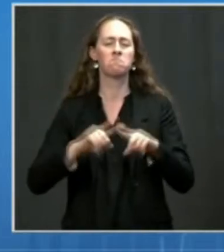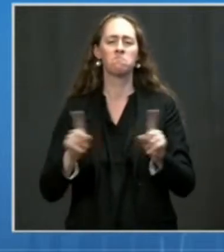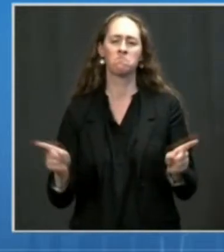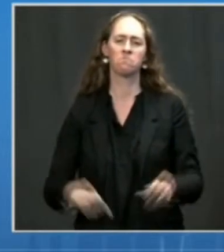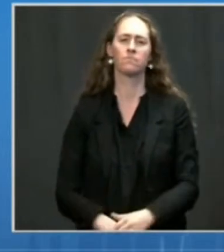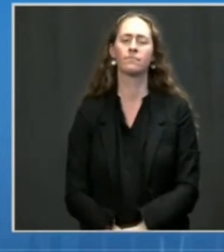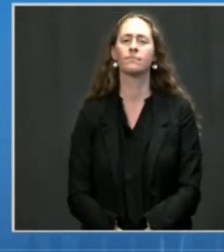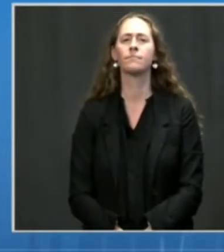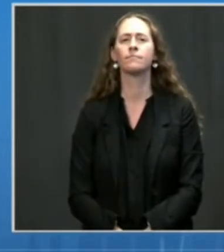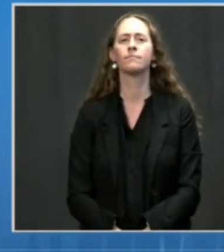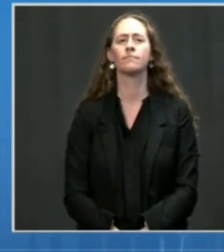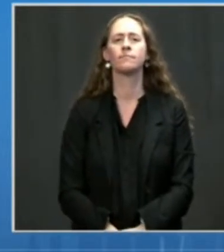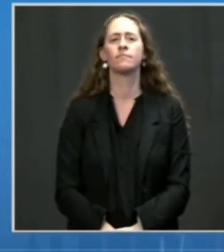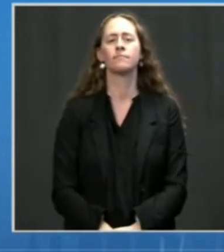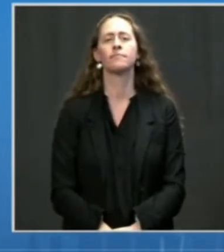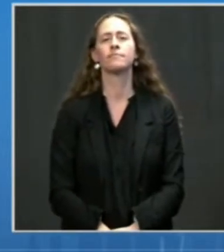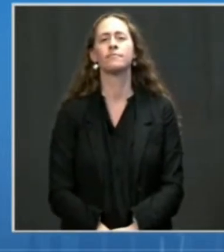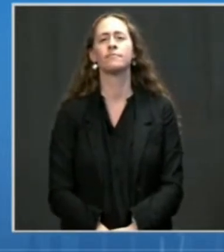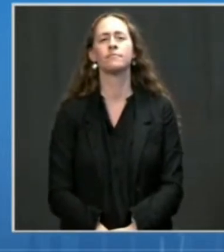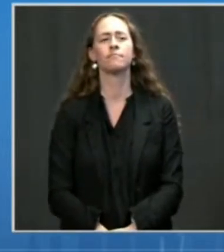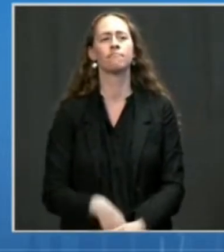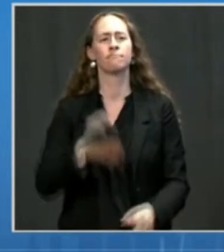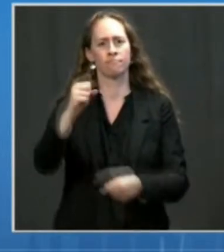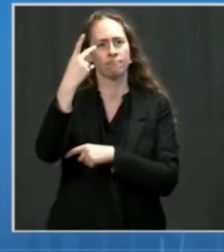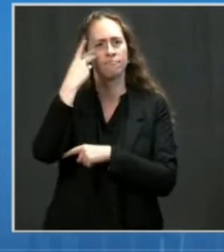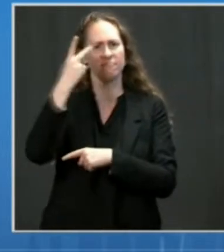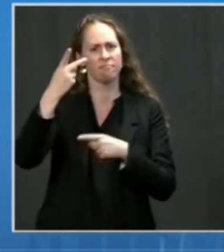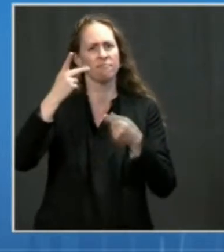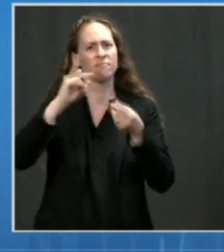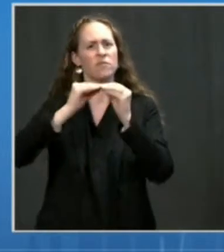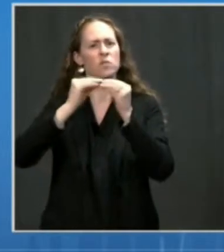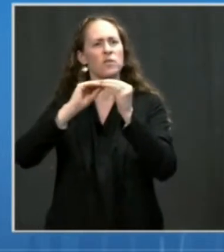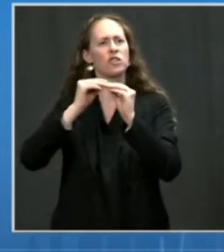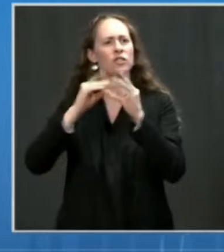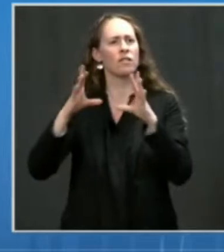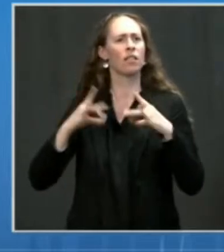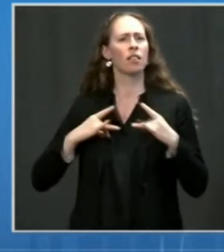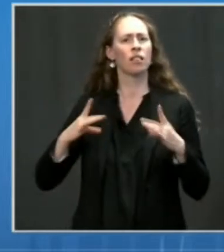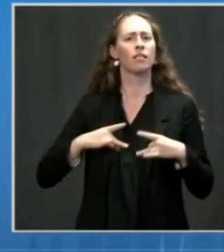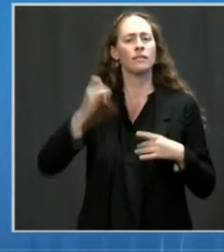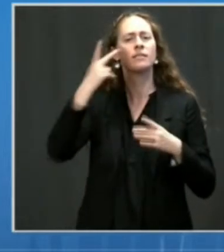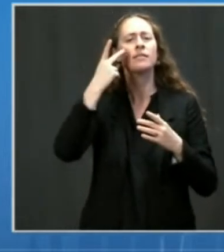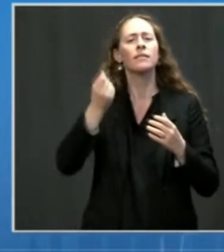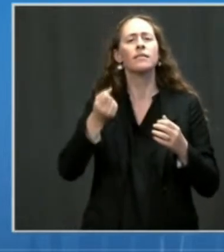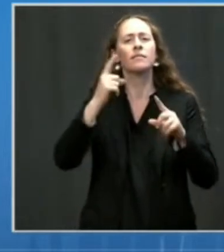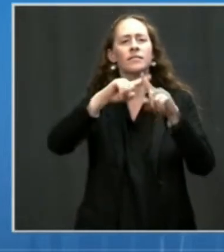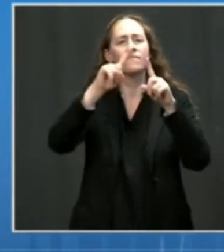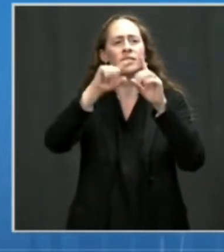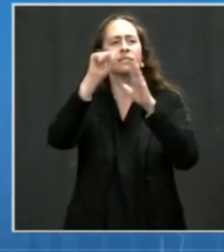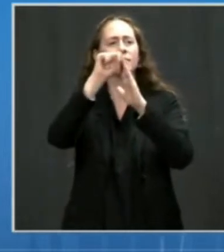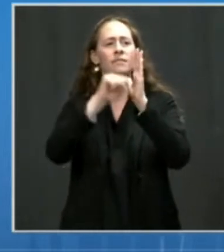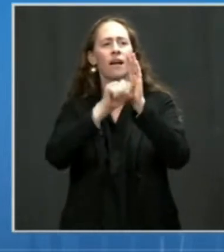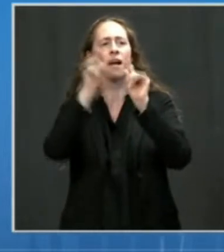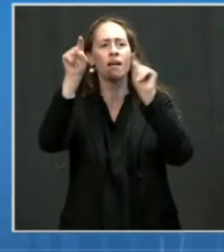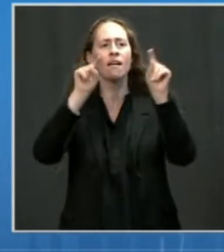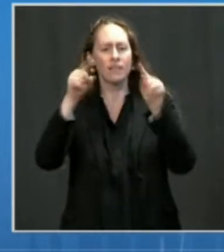WE CAN SEE THIS ON A POPULATION LEVEL ON THIS SLIDE, WHERE WE COMPARE CASE COUNTS AND